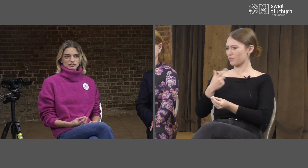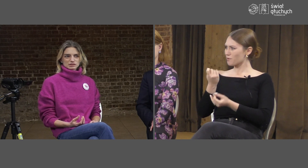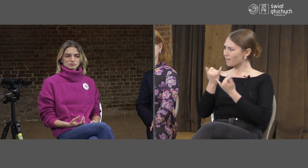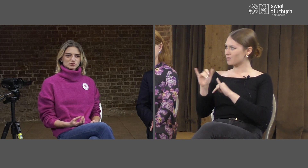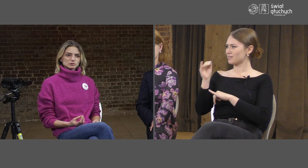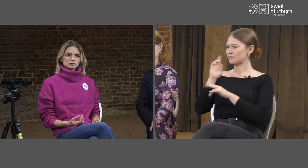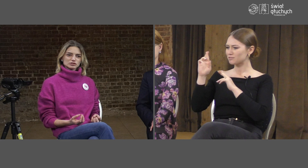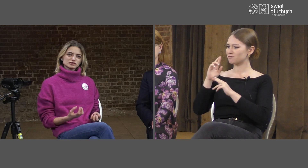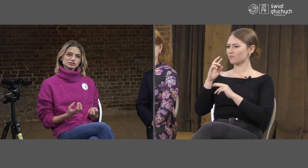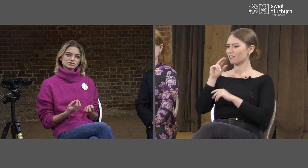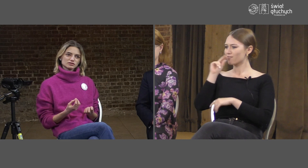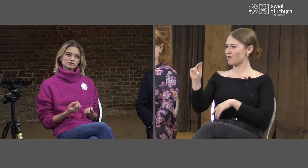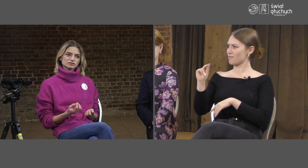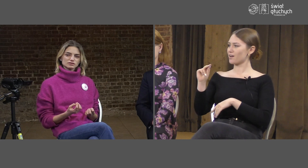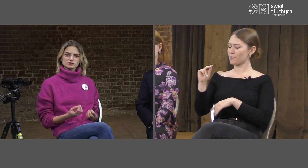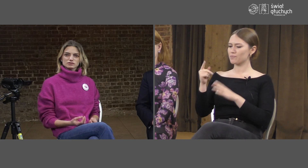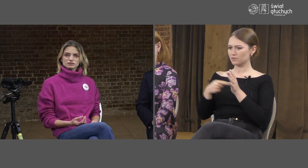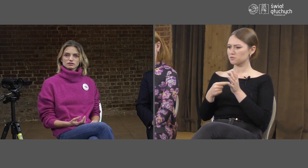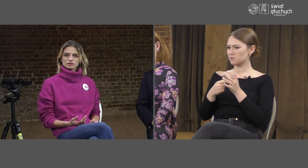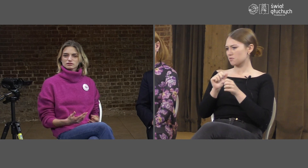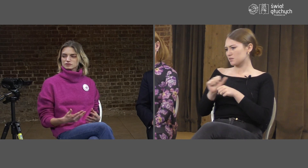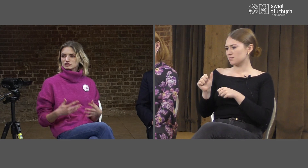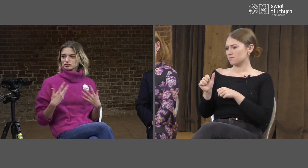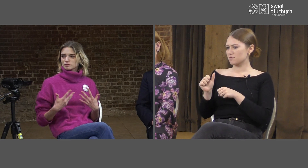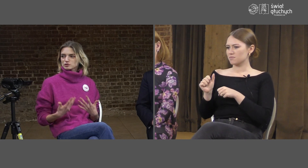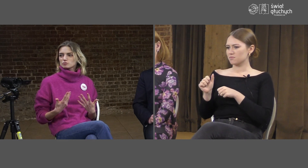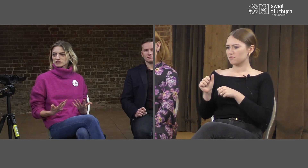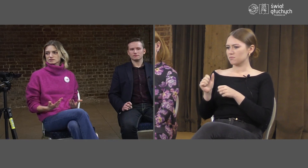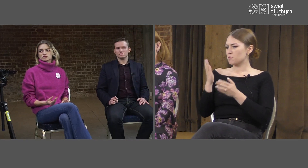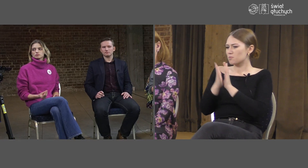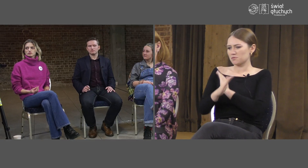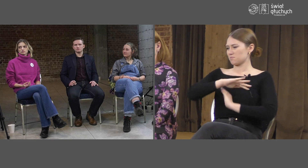It’s just something... It’s just who we are.